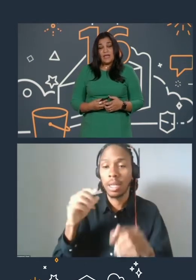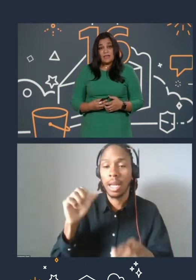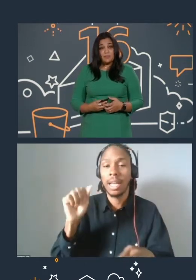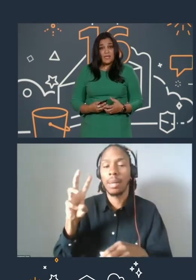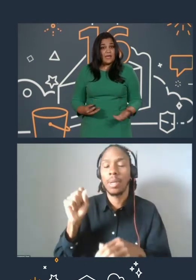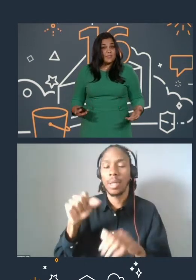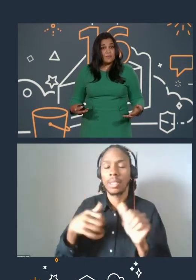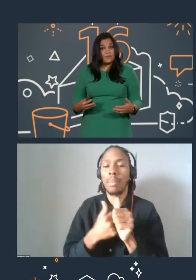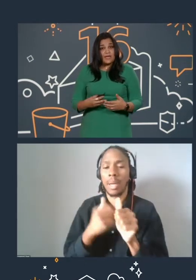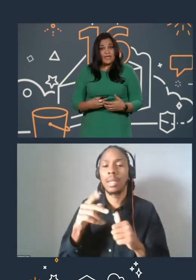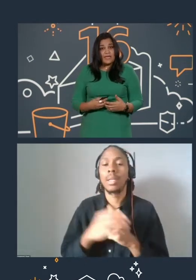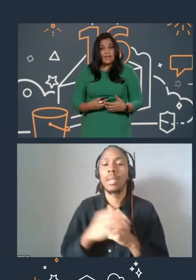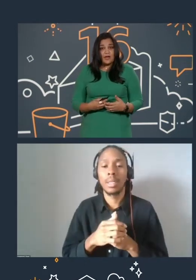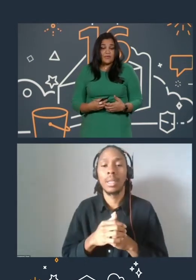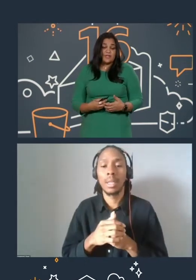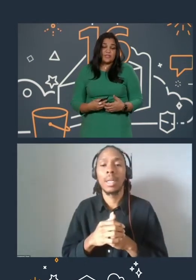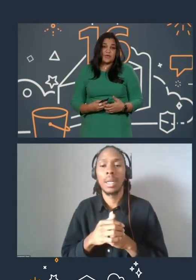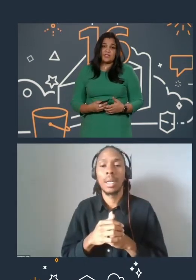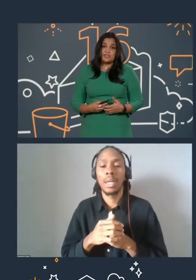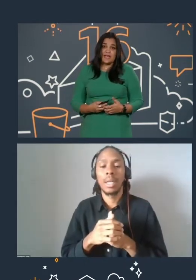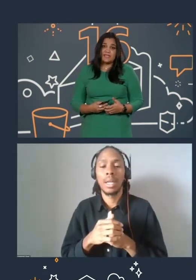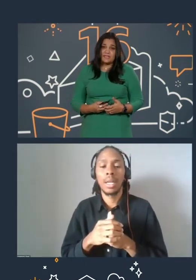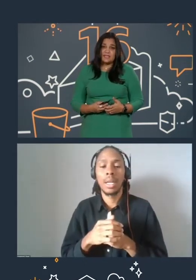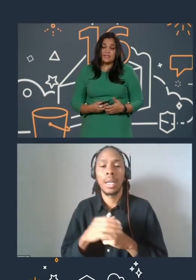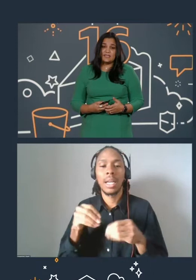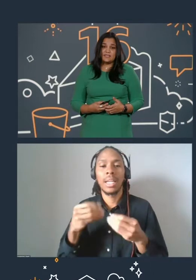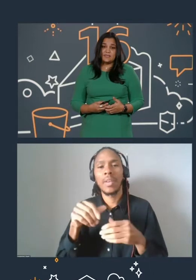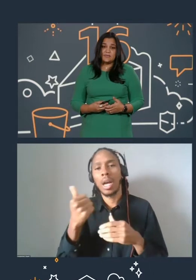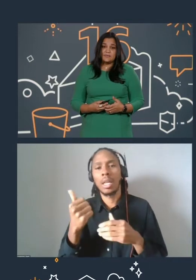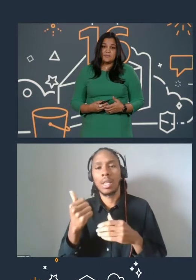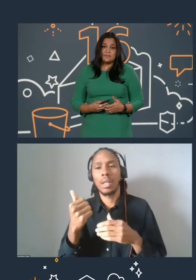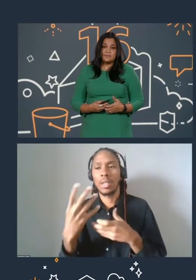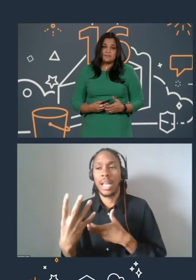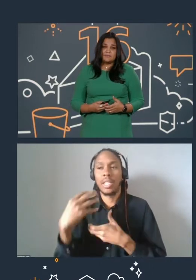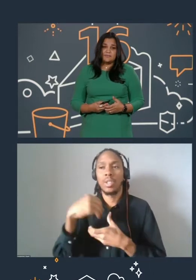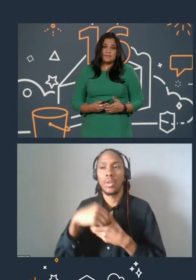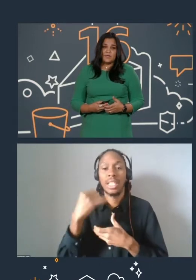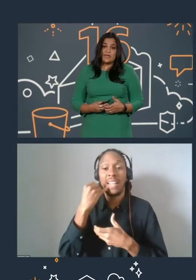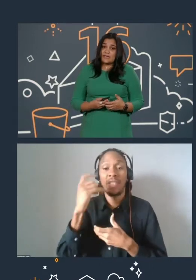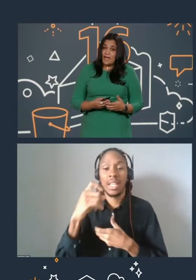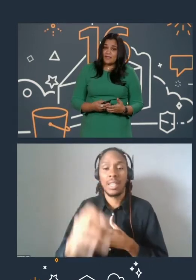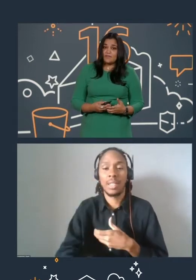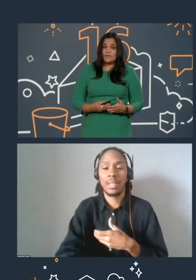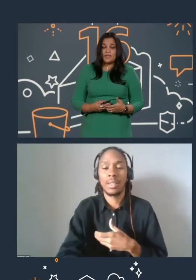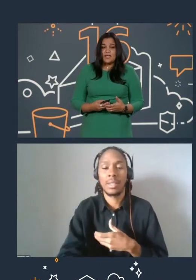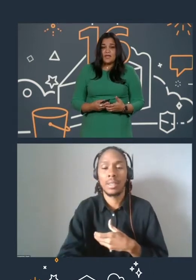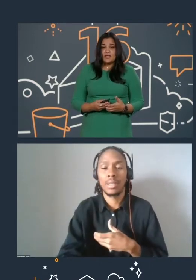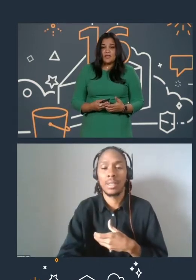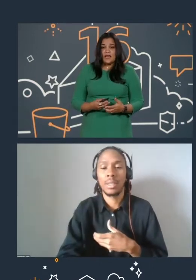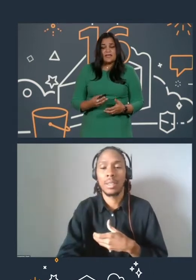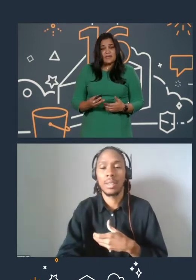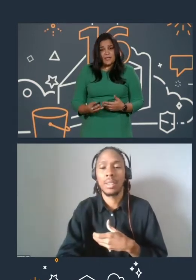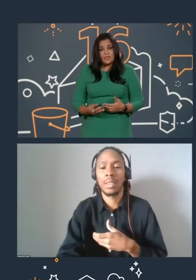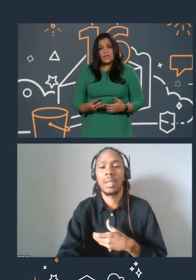and being able to bring in other integrations as needed. So as a high level, as I mentioned,